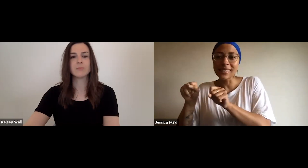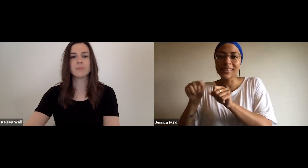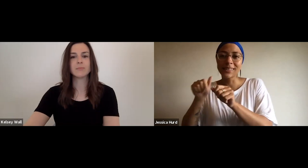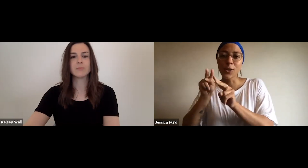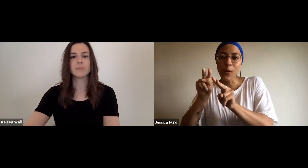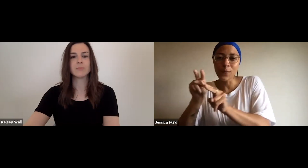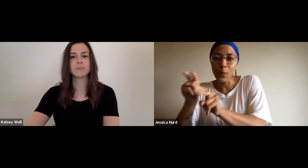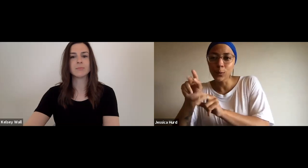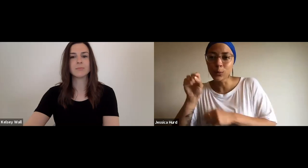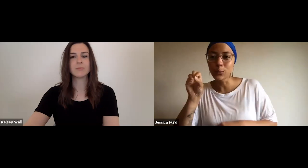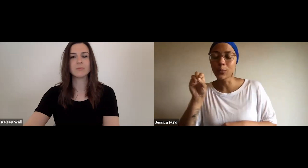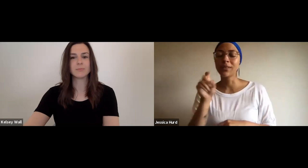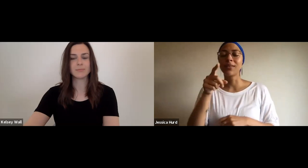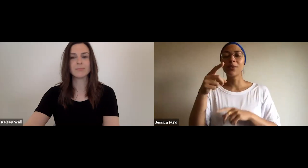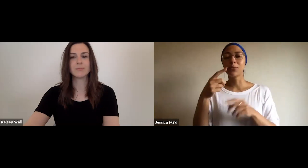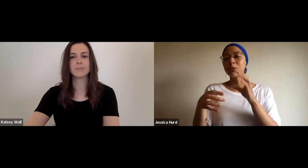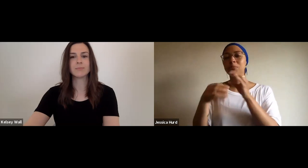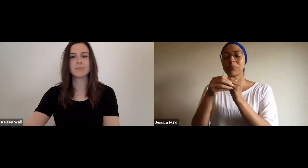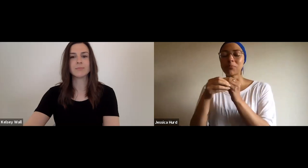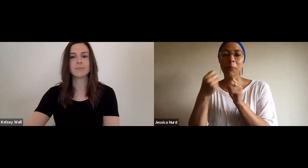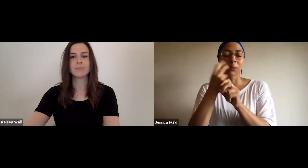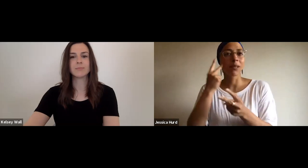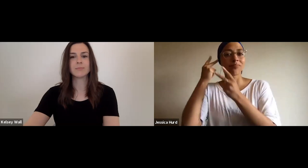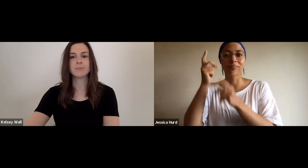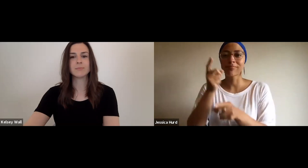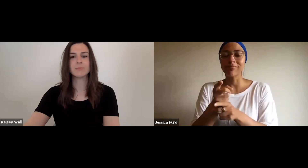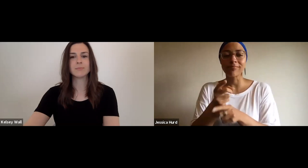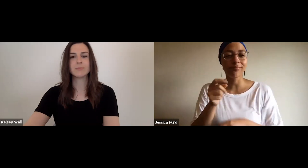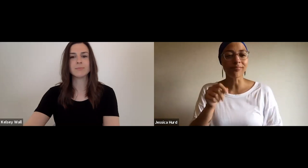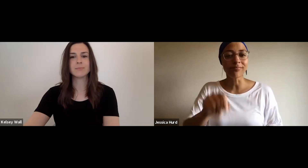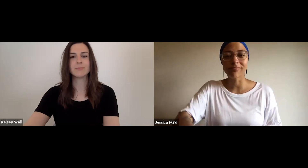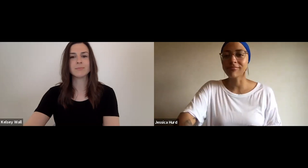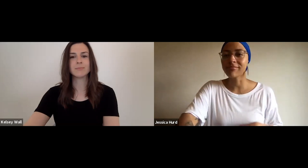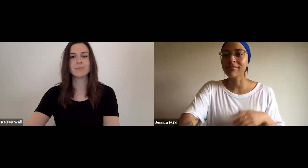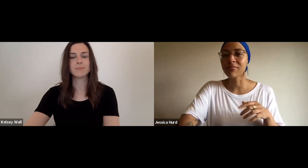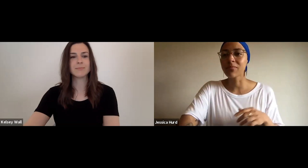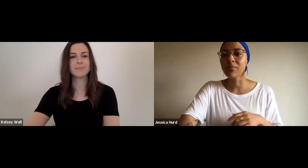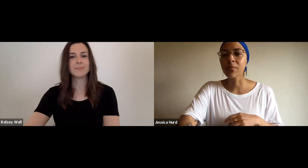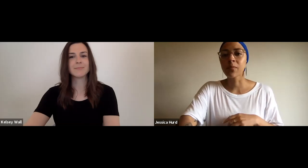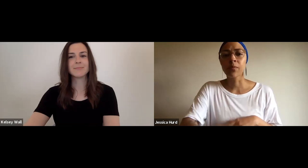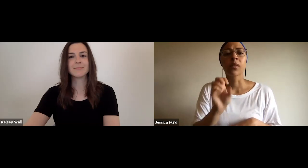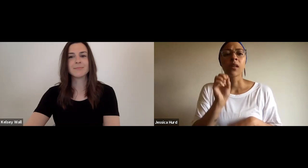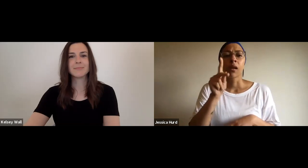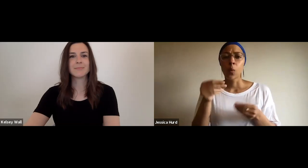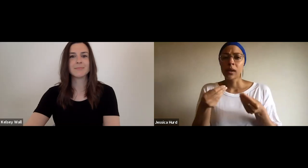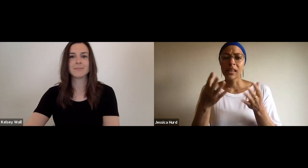This is a positive thing-- all those possibilities, looking forward to the future and what's gonna happen-- you know, but it can be stressful